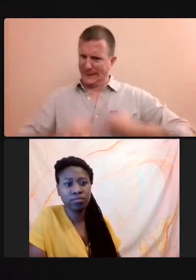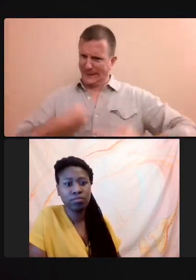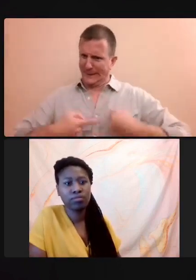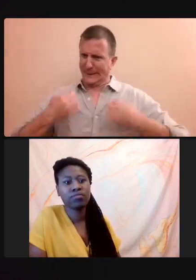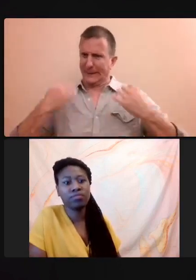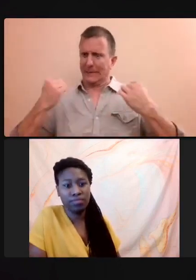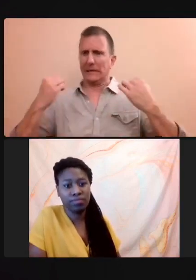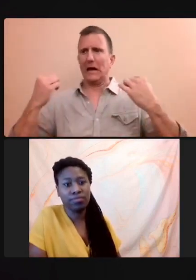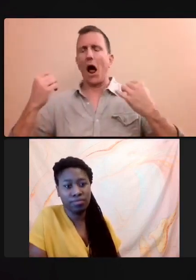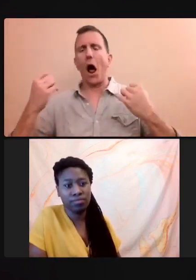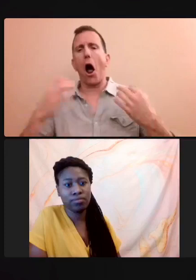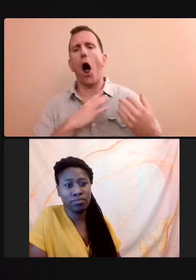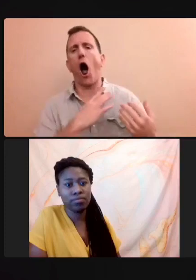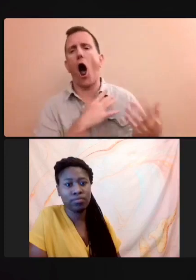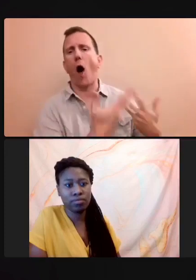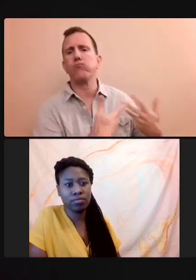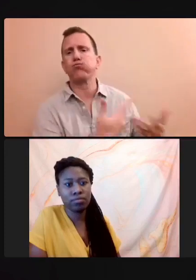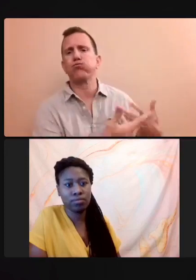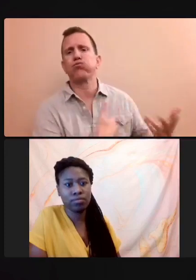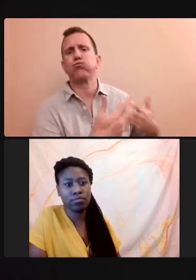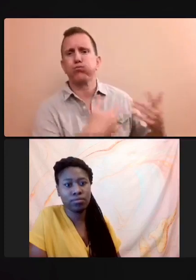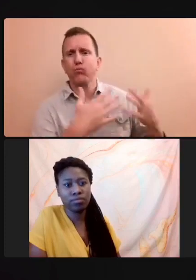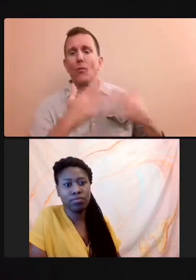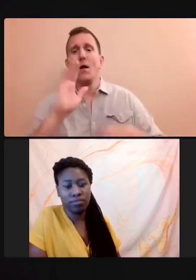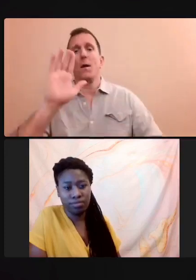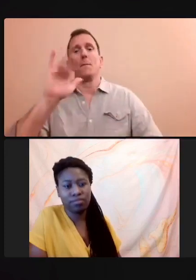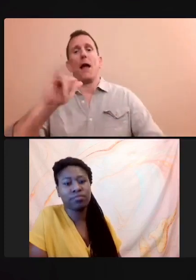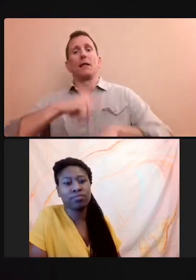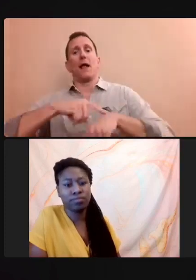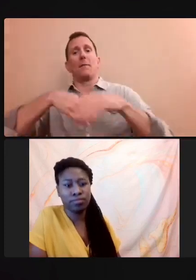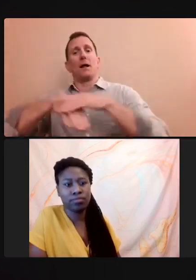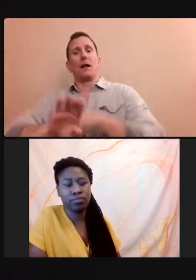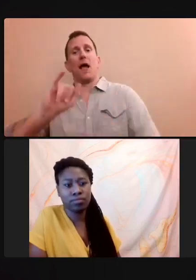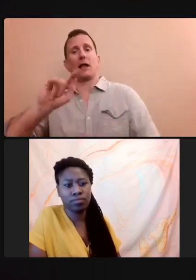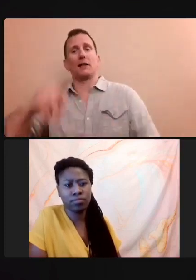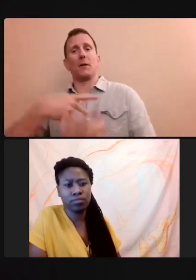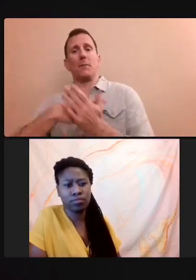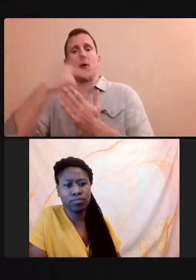And really my gut answer is the earlier